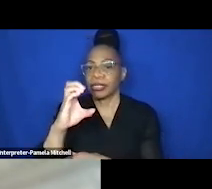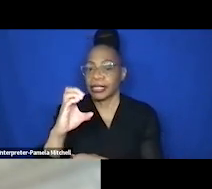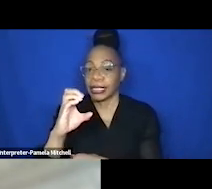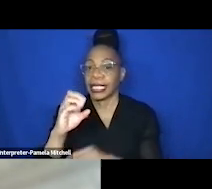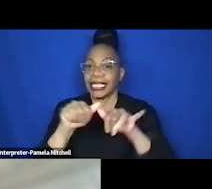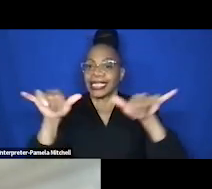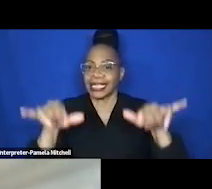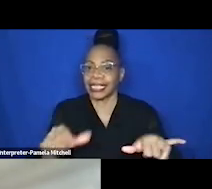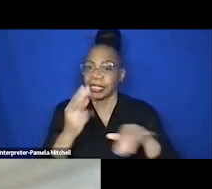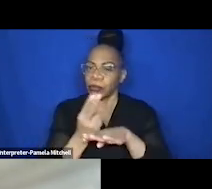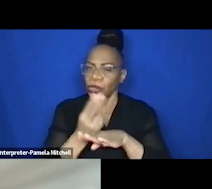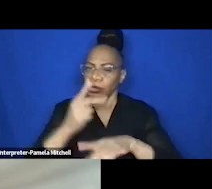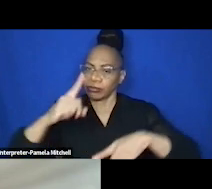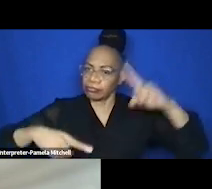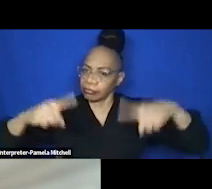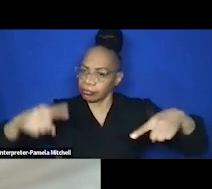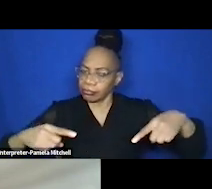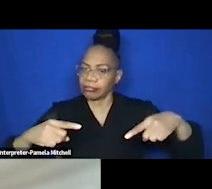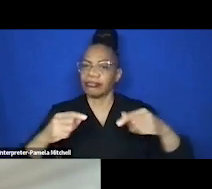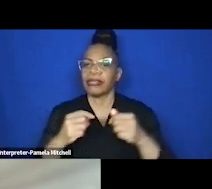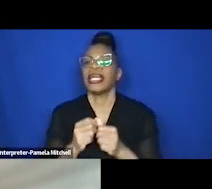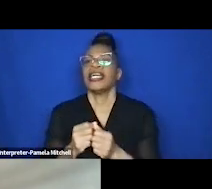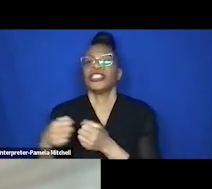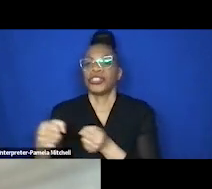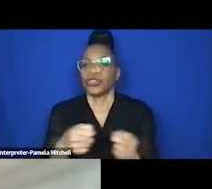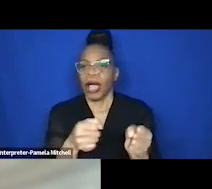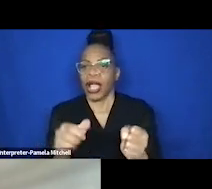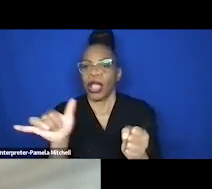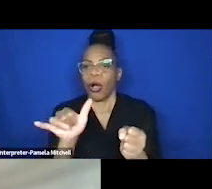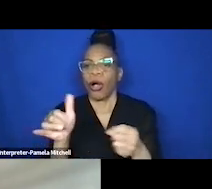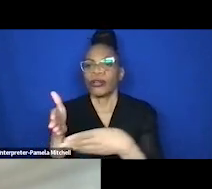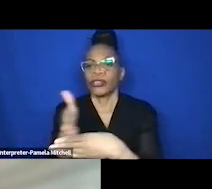We'll also share a new SAMHSA resource